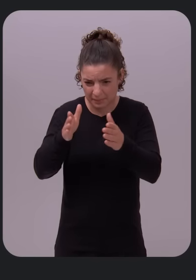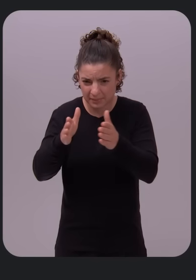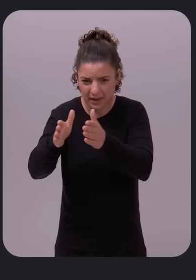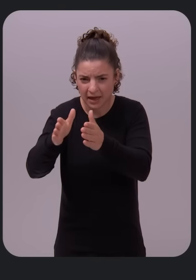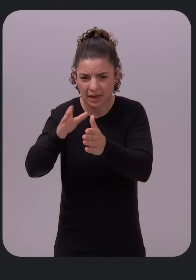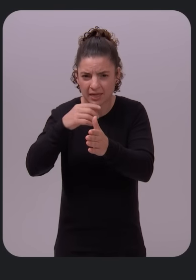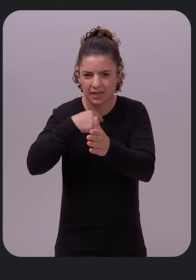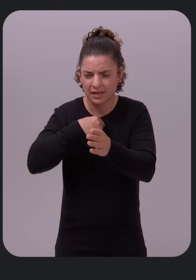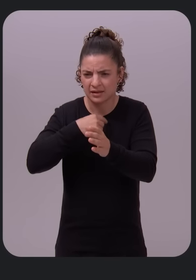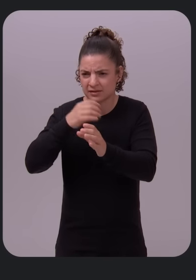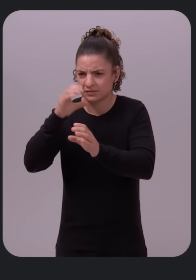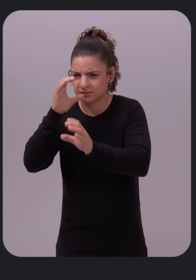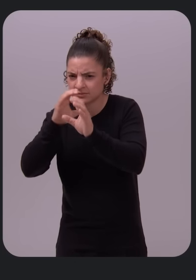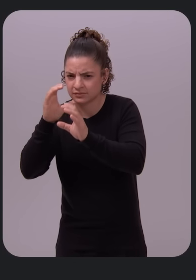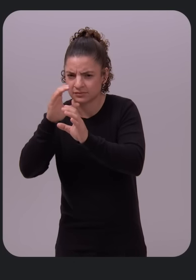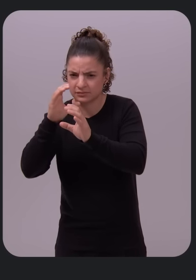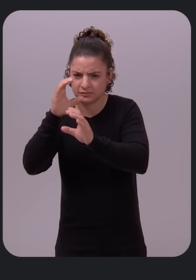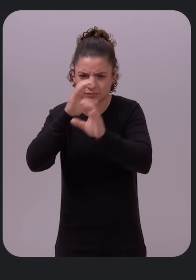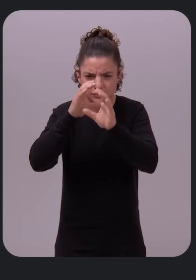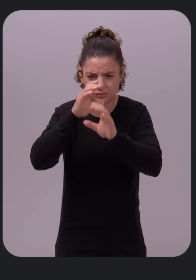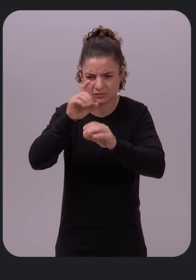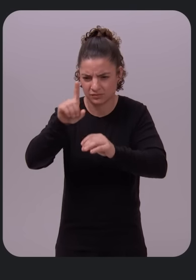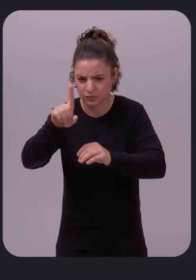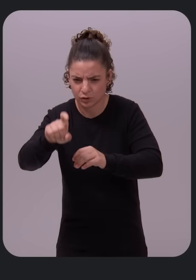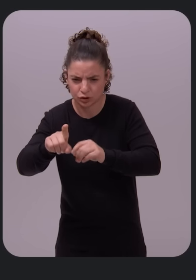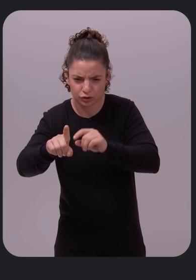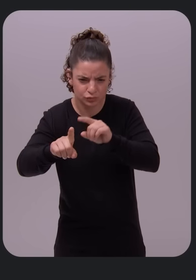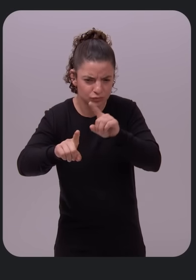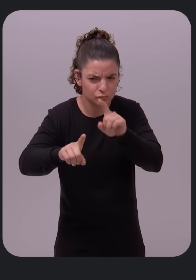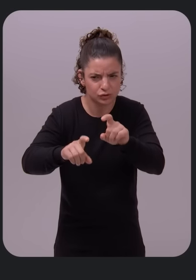I'm questioning, searching.